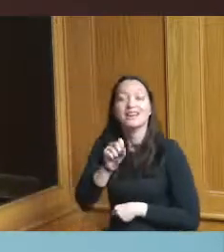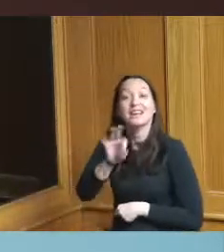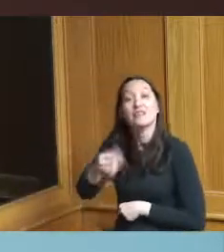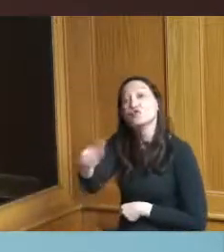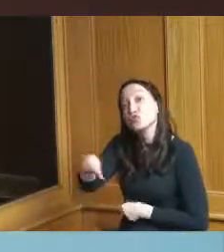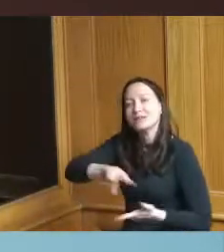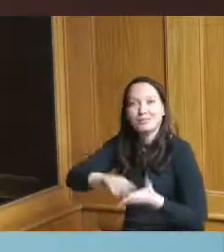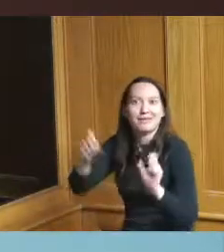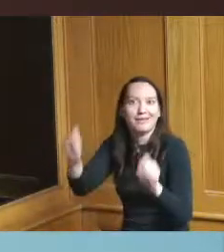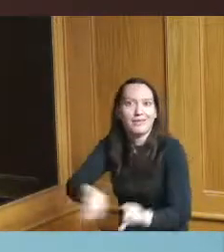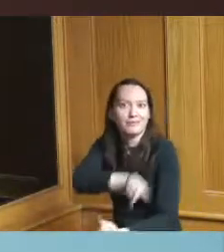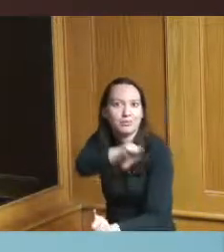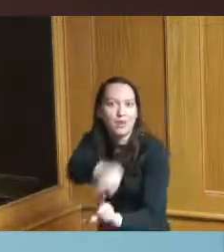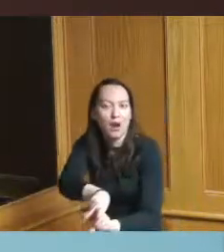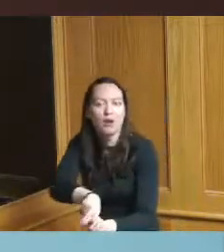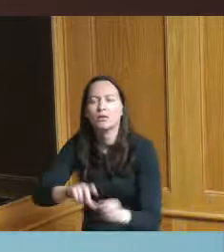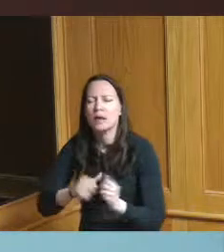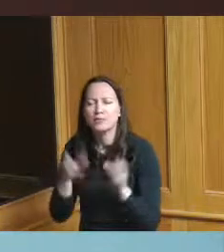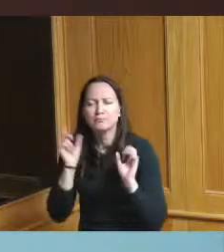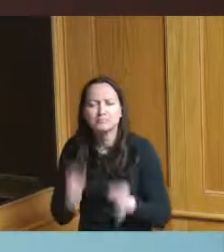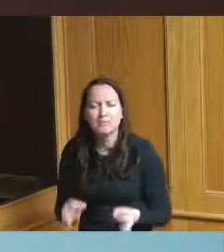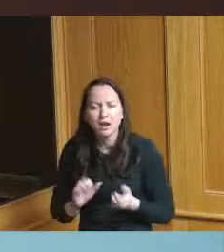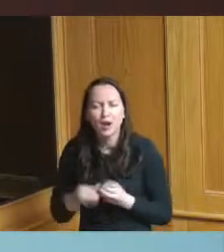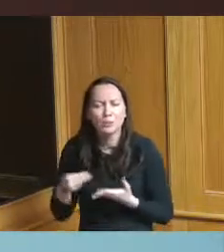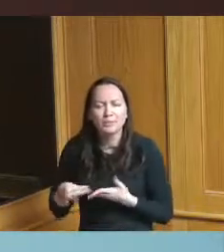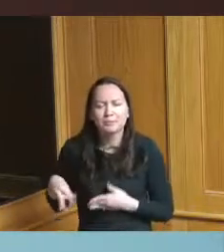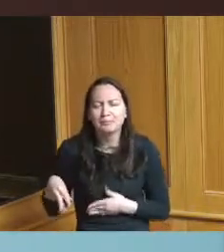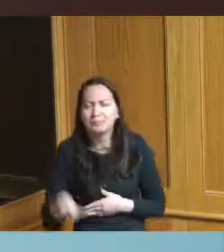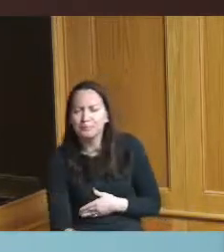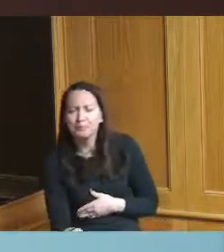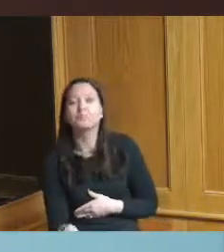and how do we decide on how to spend some of this money well we have a great